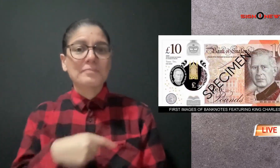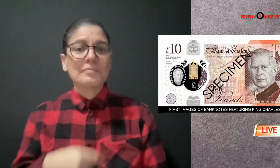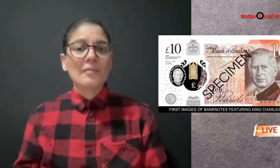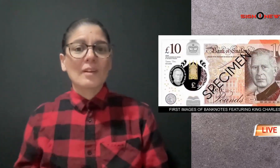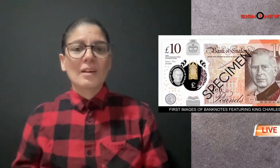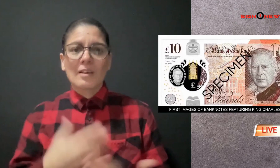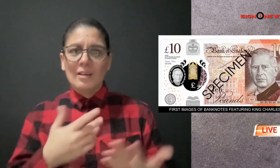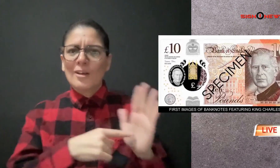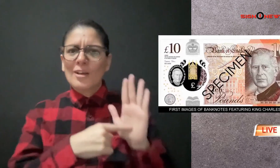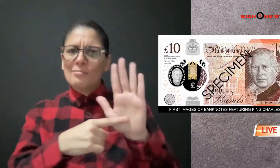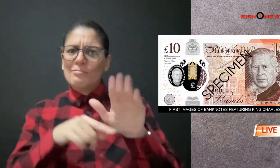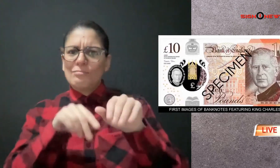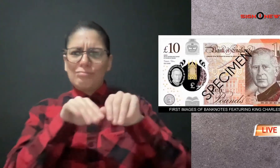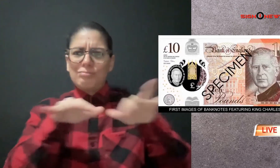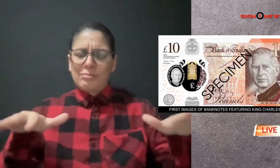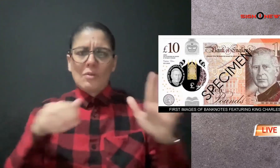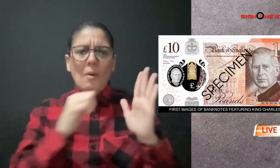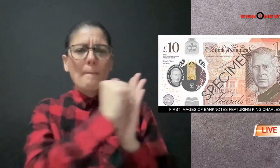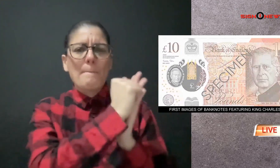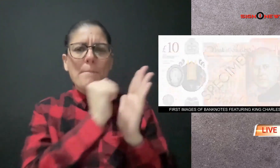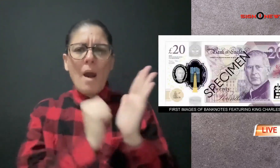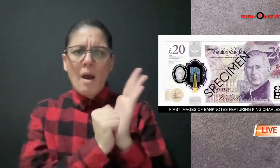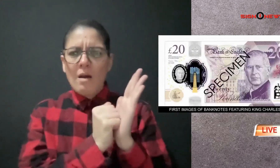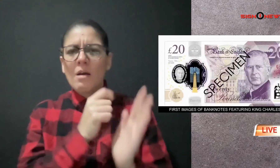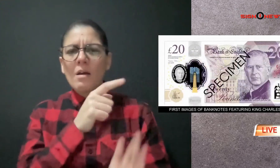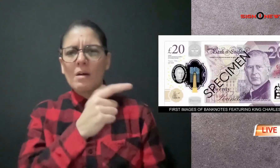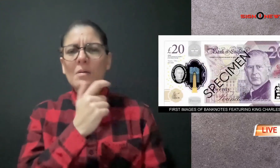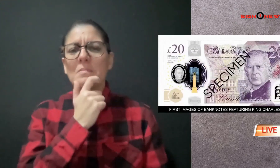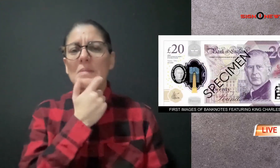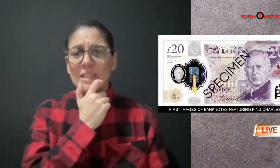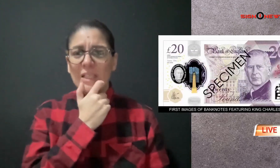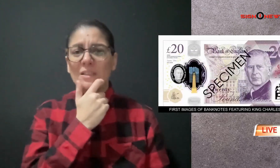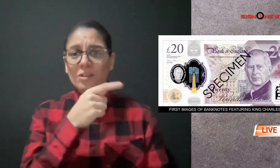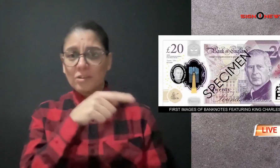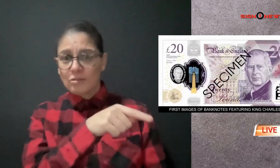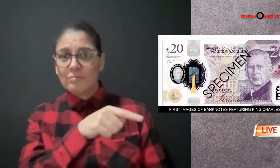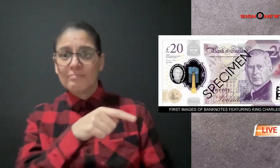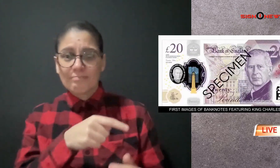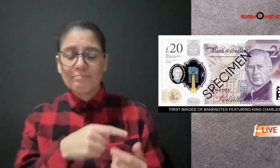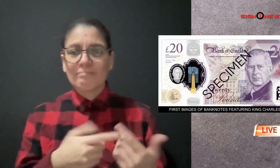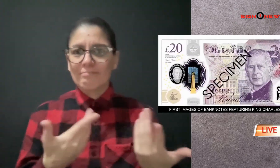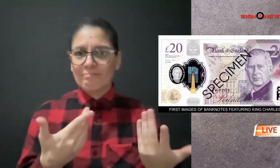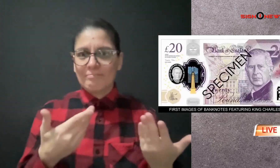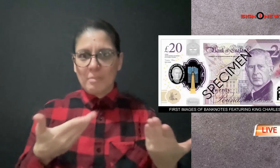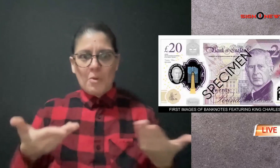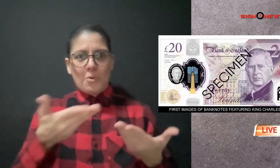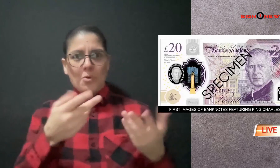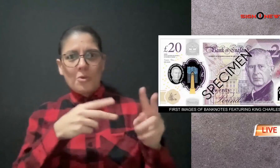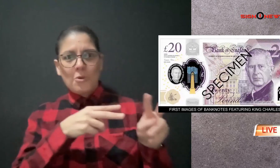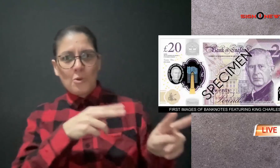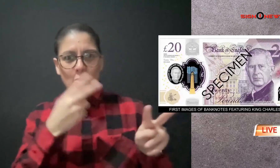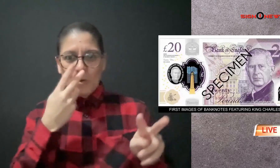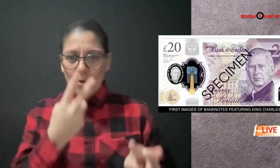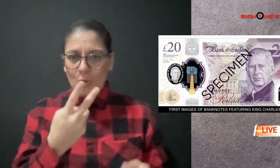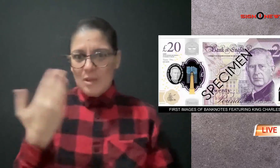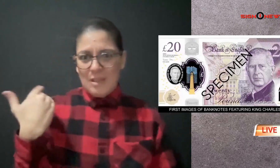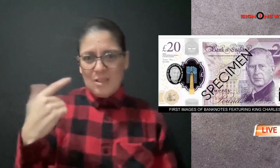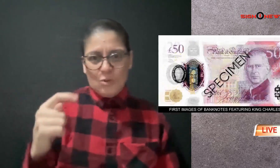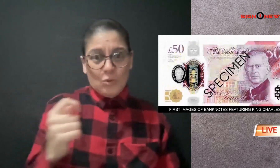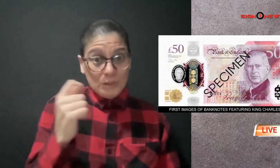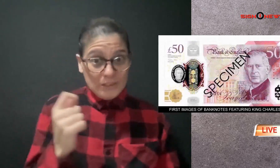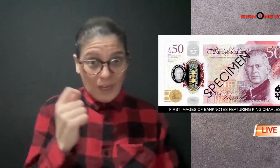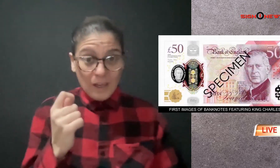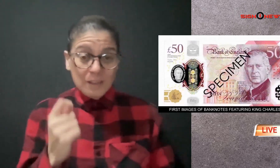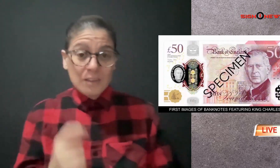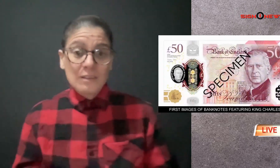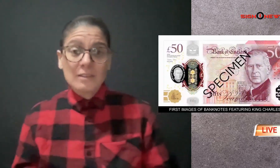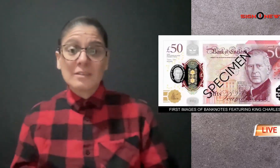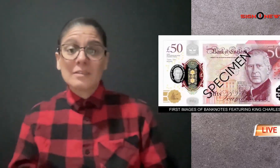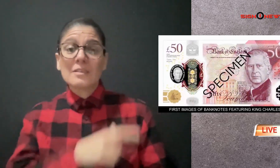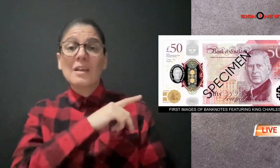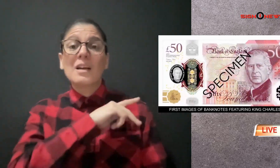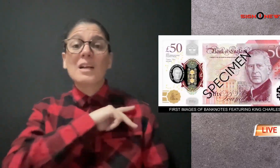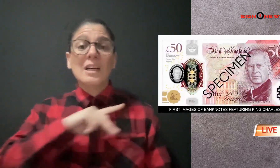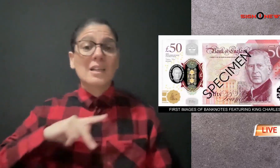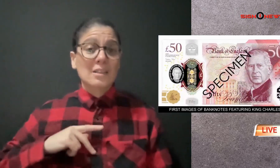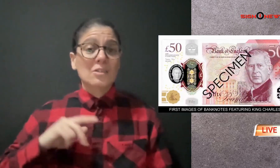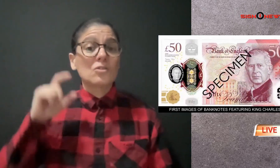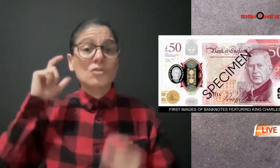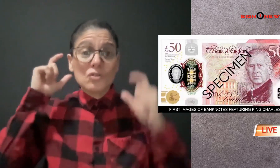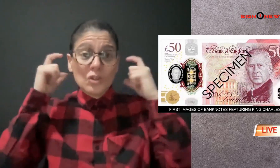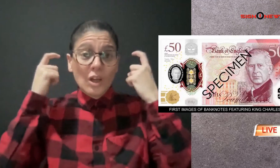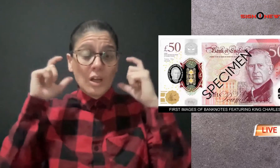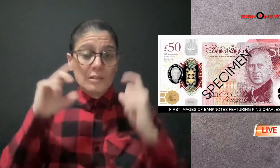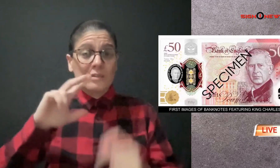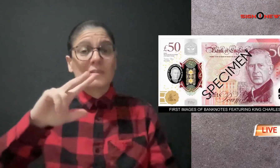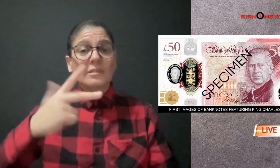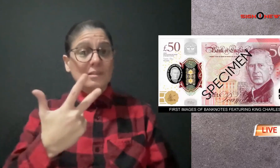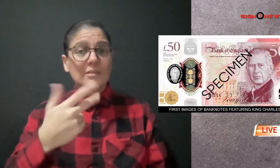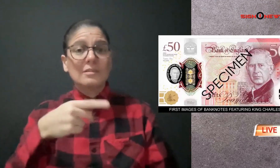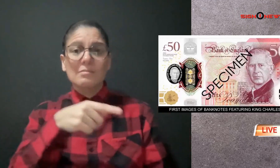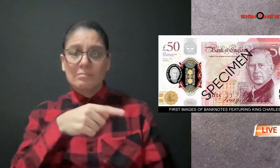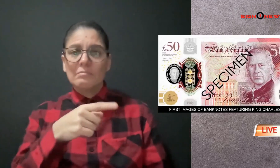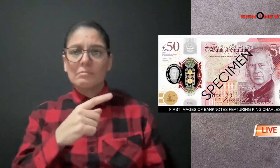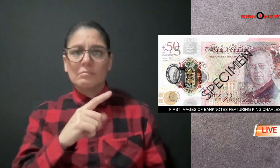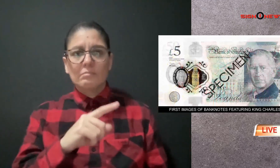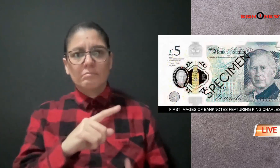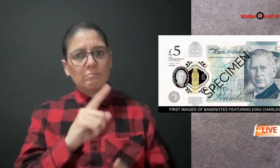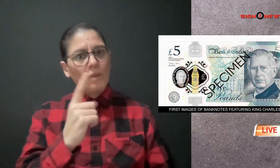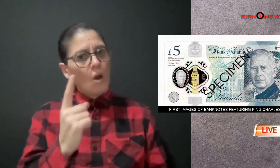Britain's King Charles III they were unveiled by the Bank of England Tuesday